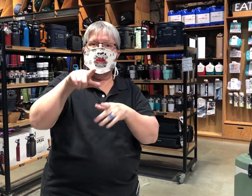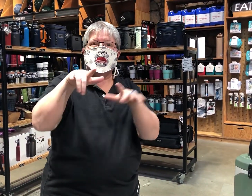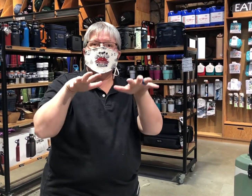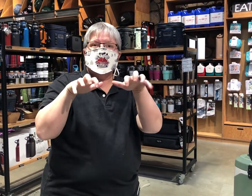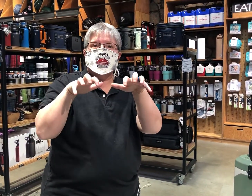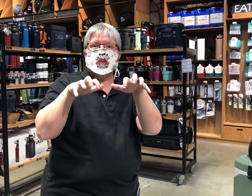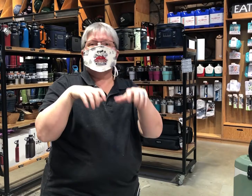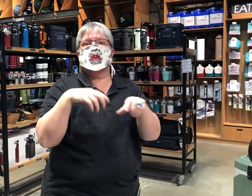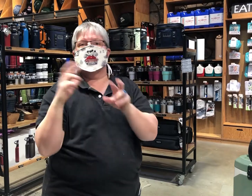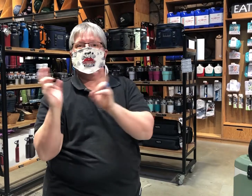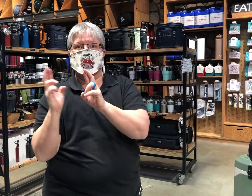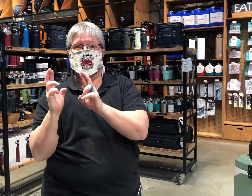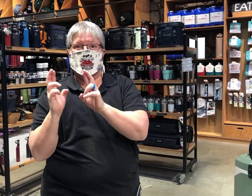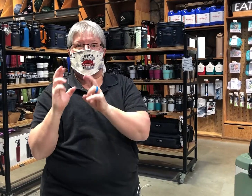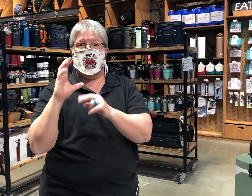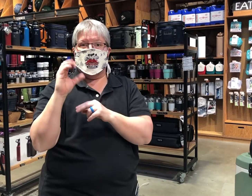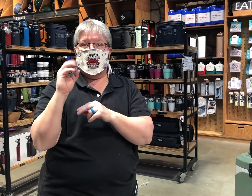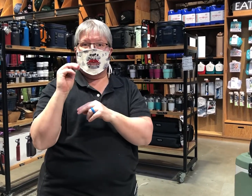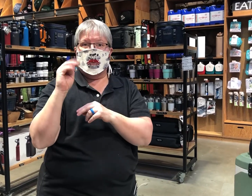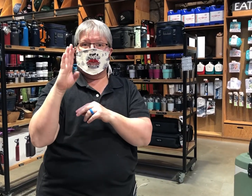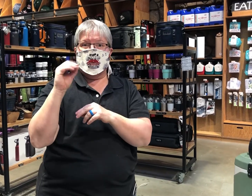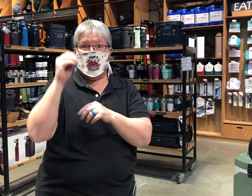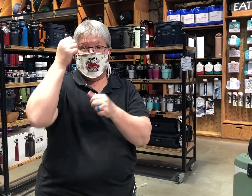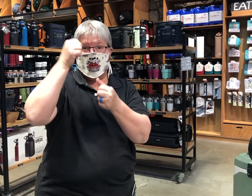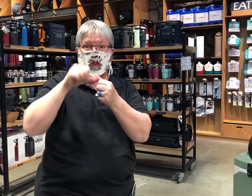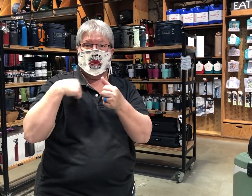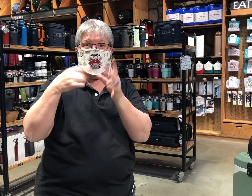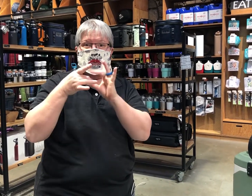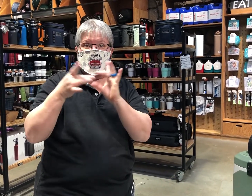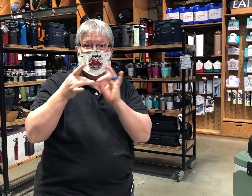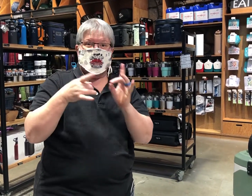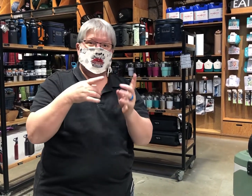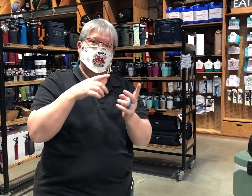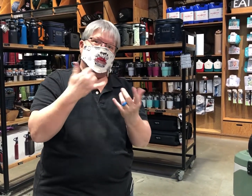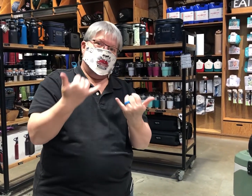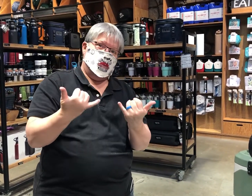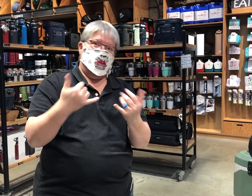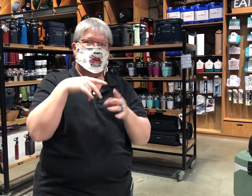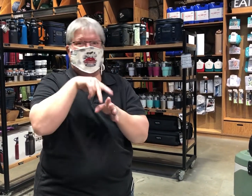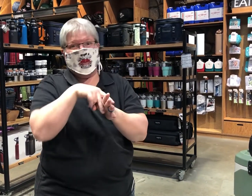looking for that freezer/fridge combo. Remember that we were talking about that you know we're